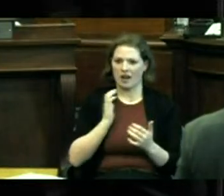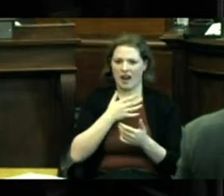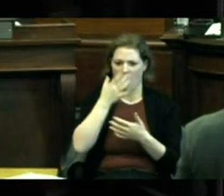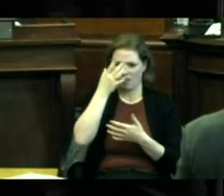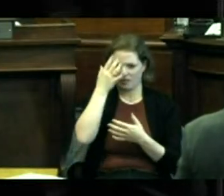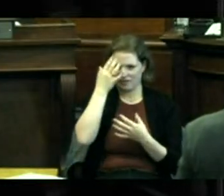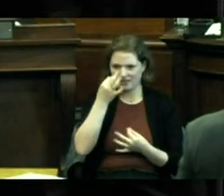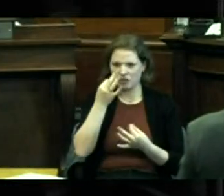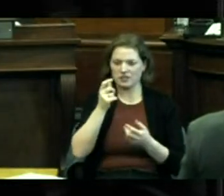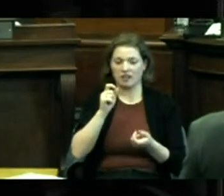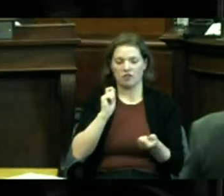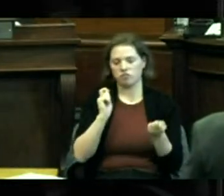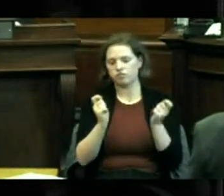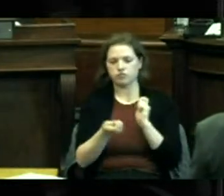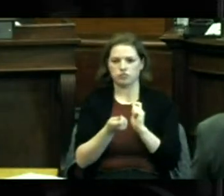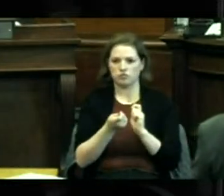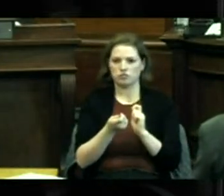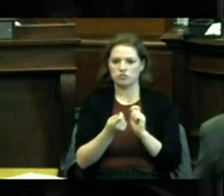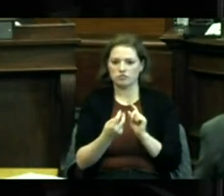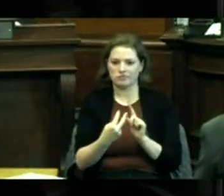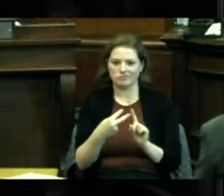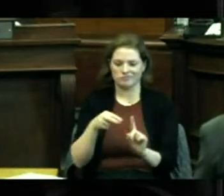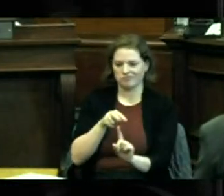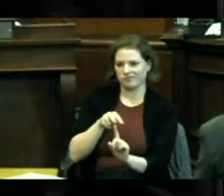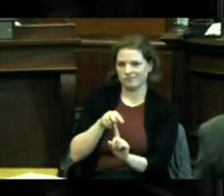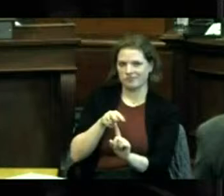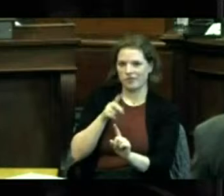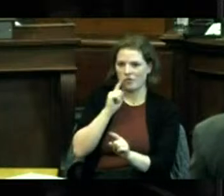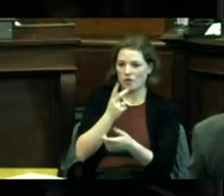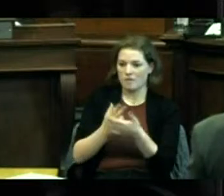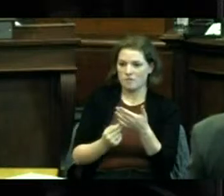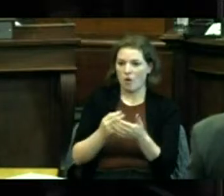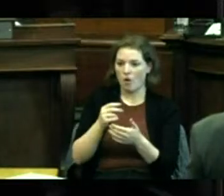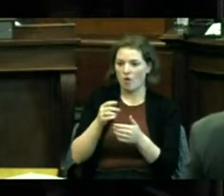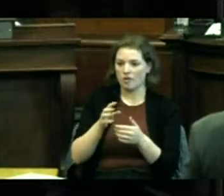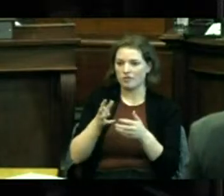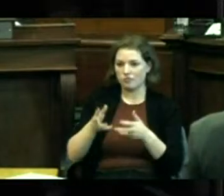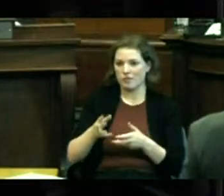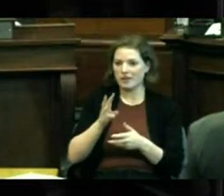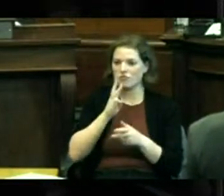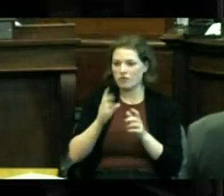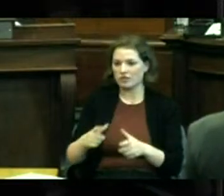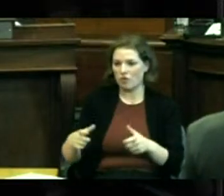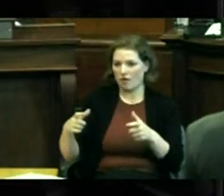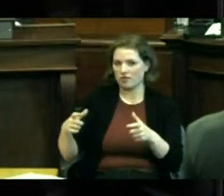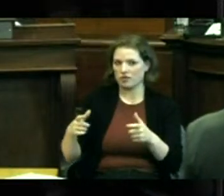orthophosphate, it could dramatically impact what choices